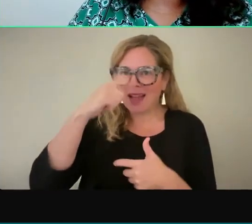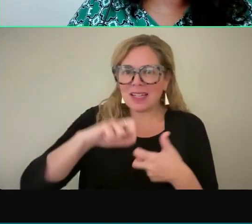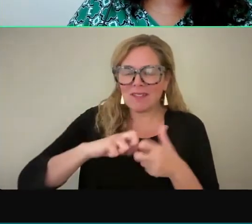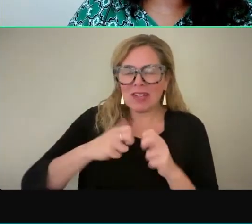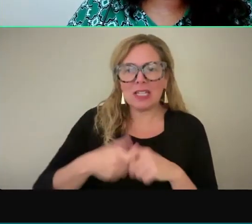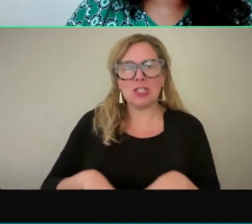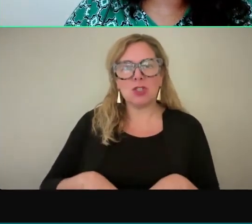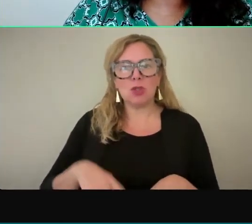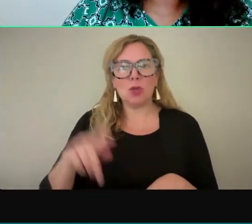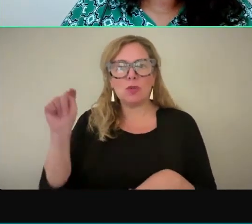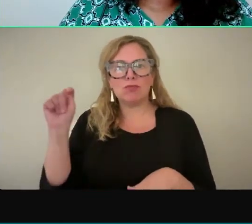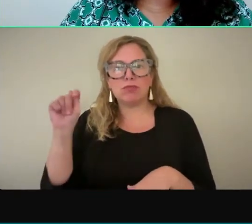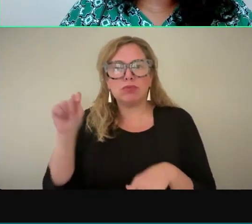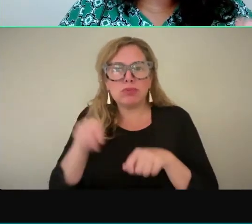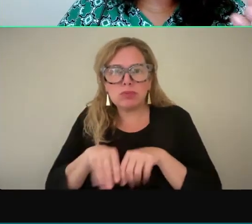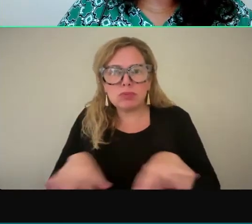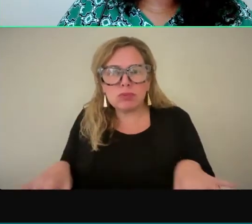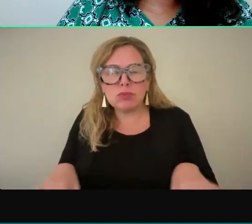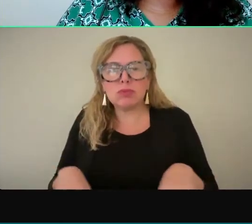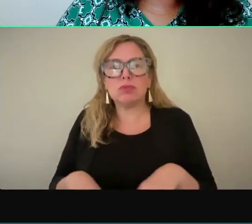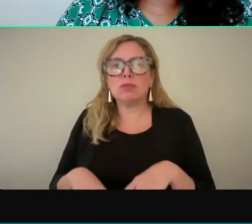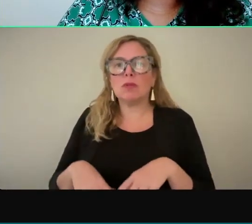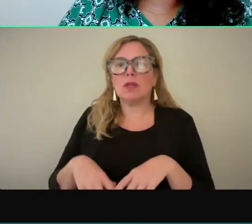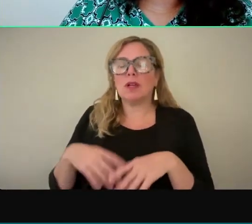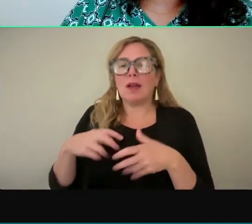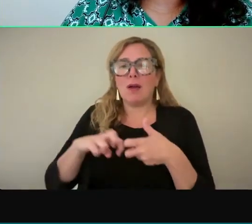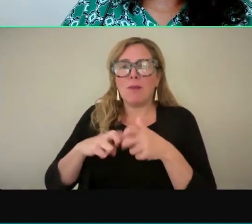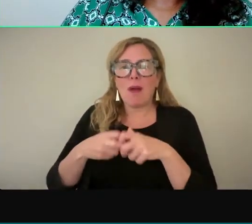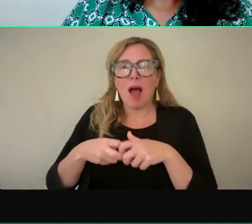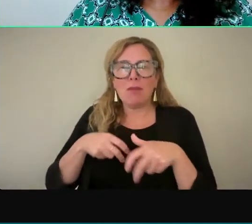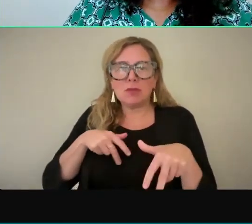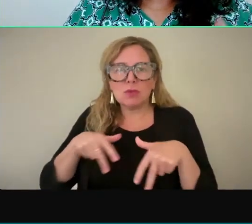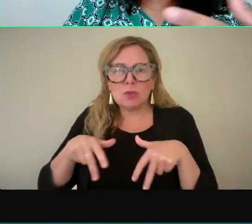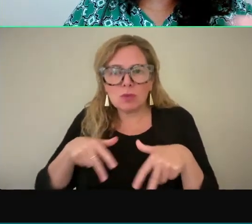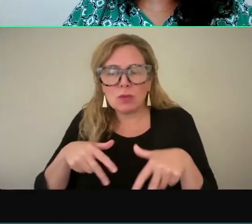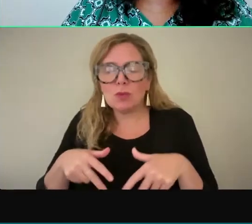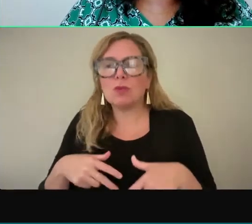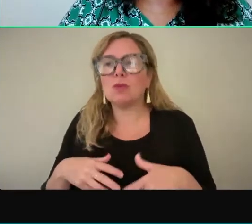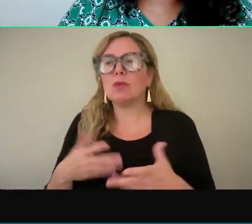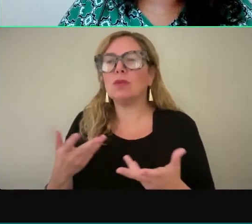and orthopedic issues. So some of the anecdotes that they shared are, for example, when actually